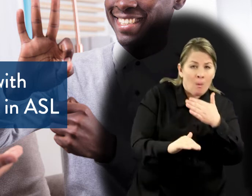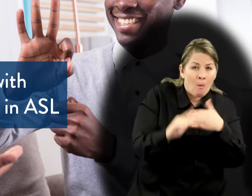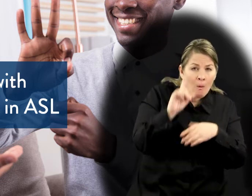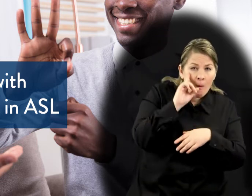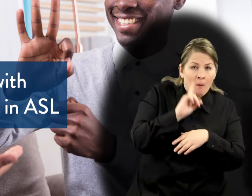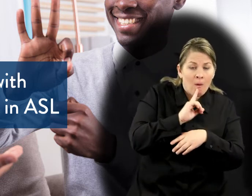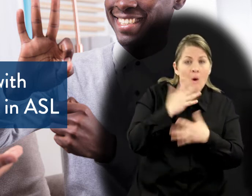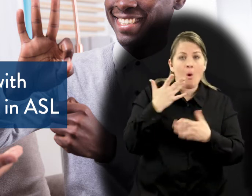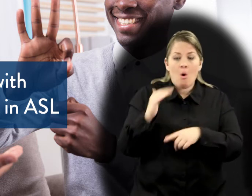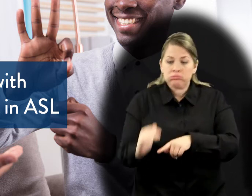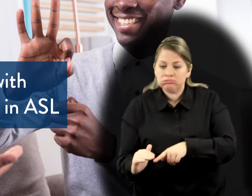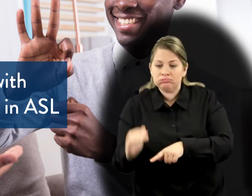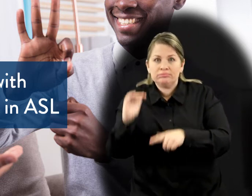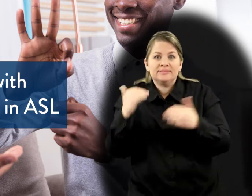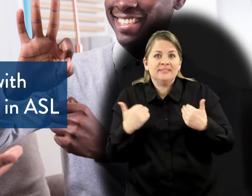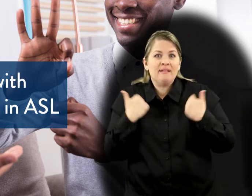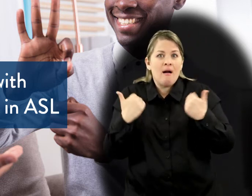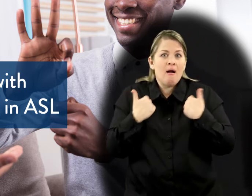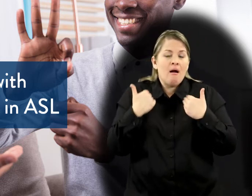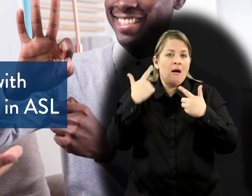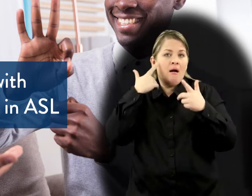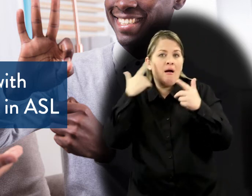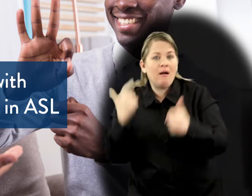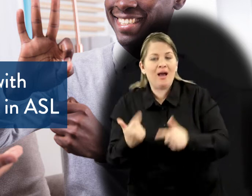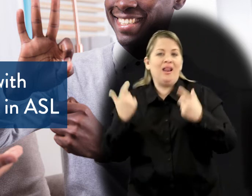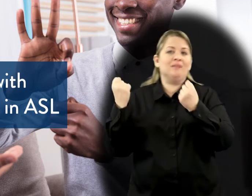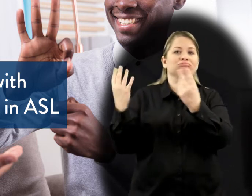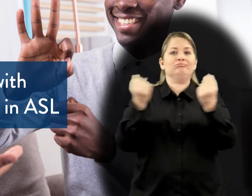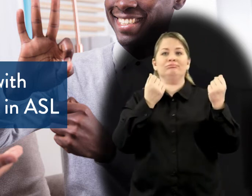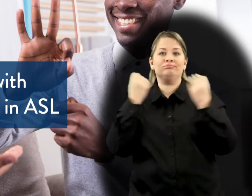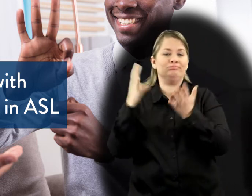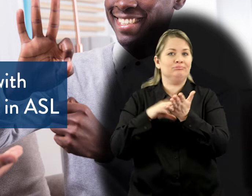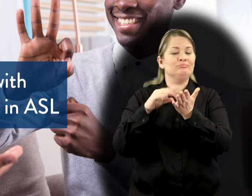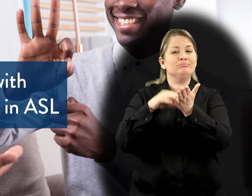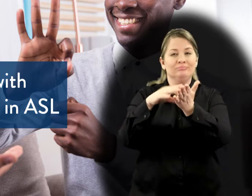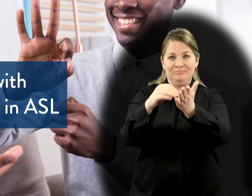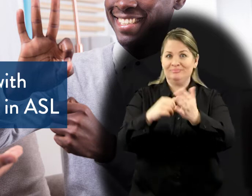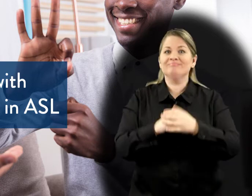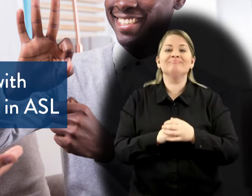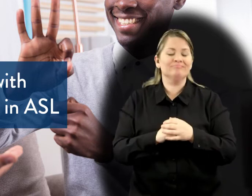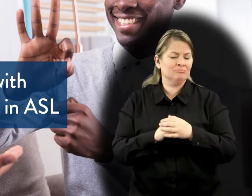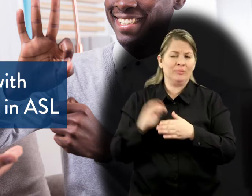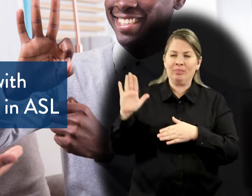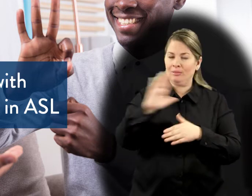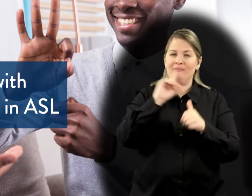Many ASL users were born deaf or lost all or most of their hearing early in life.